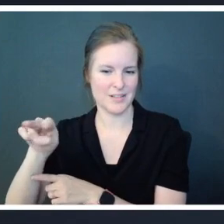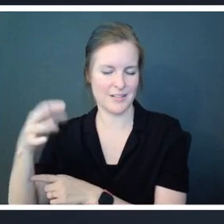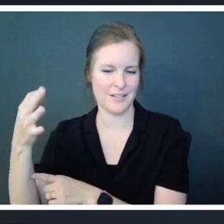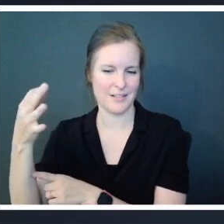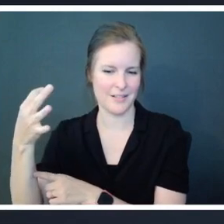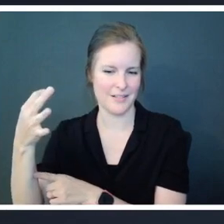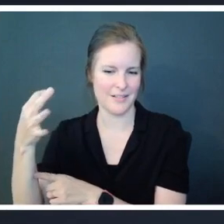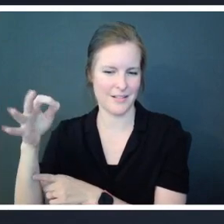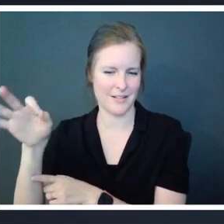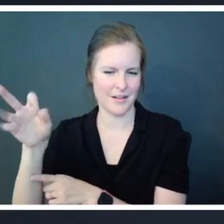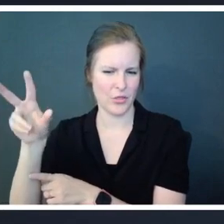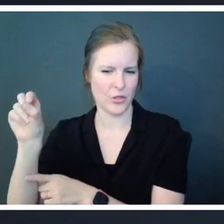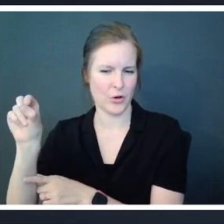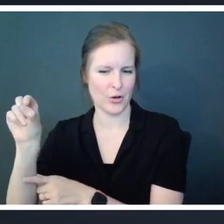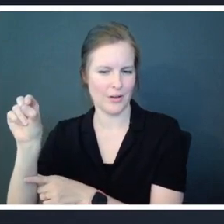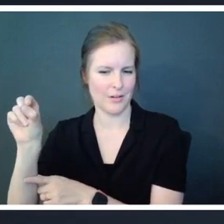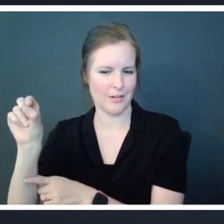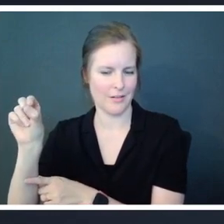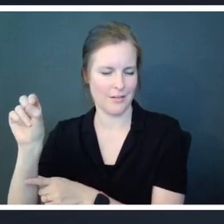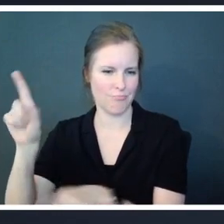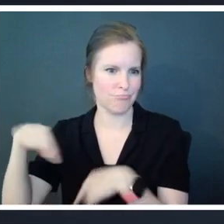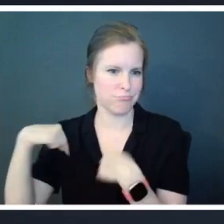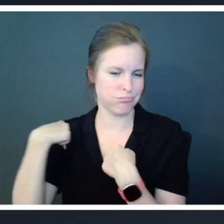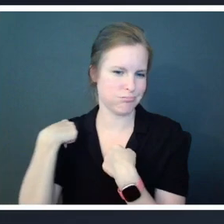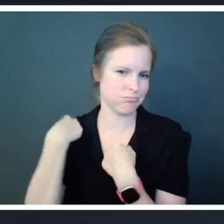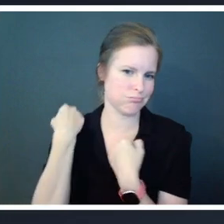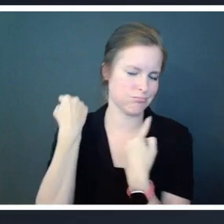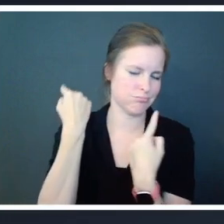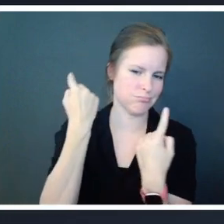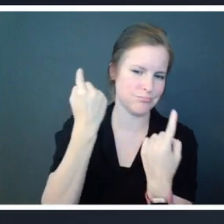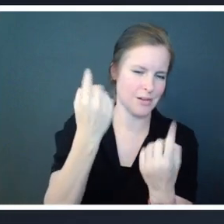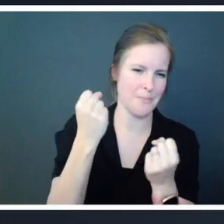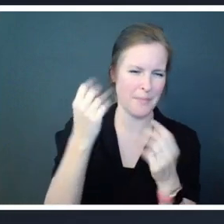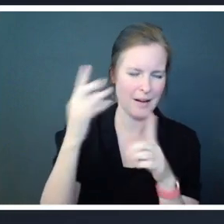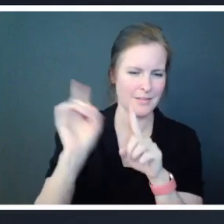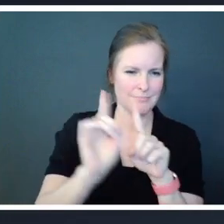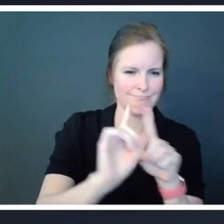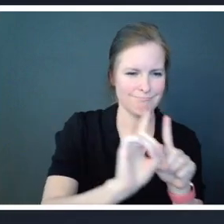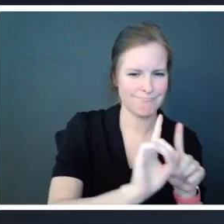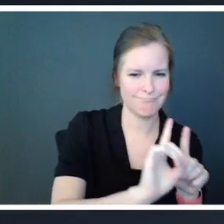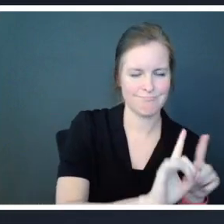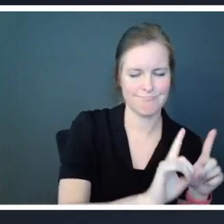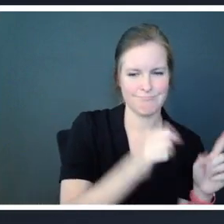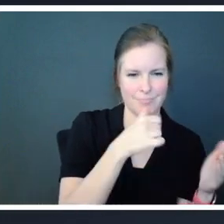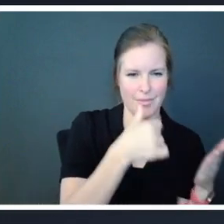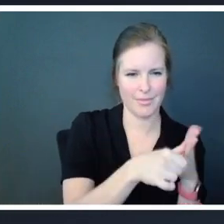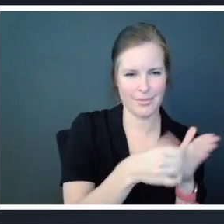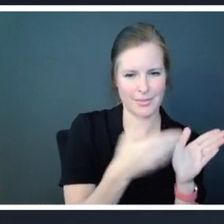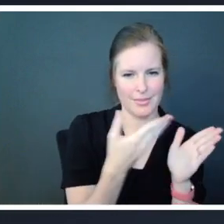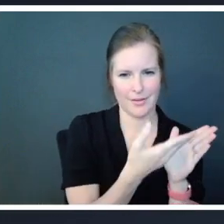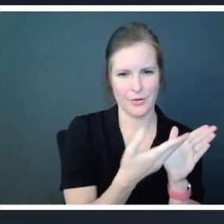there have been dozens of postage stamps issued on this theme. Next slide, please.